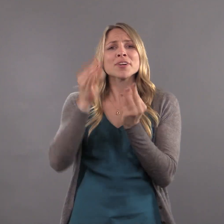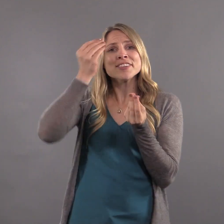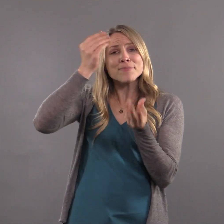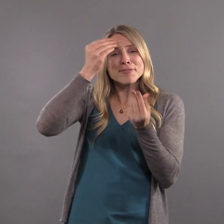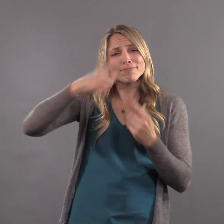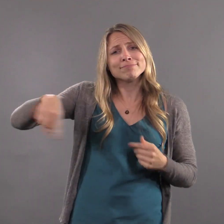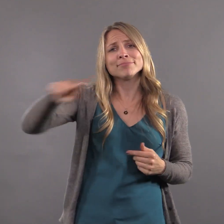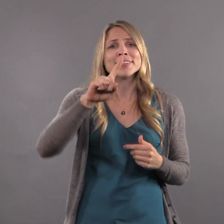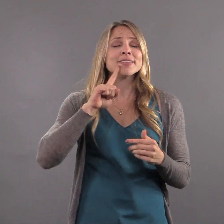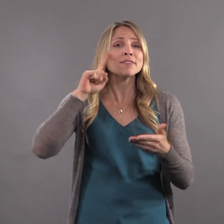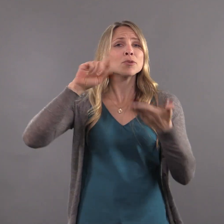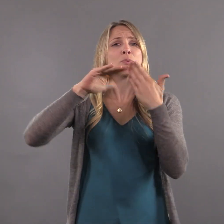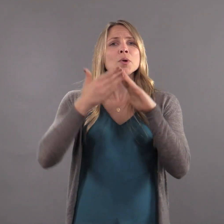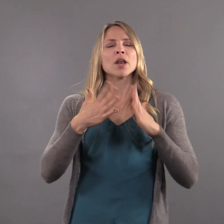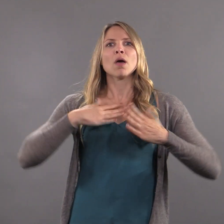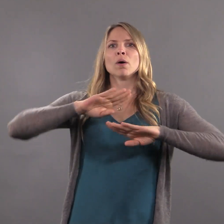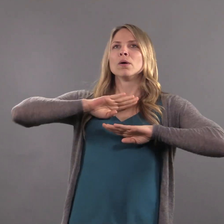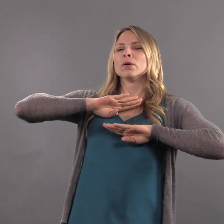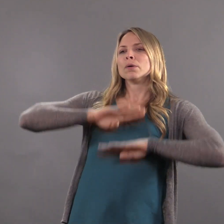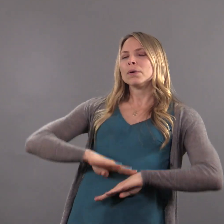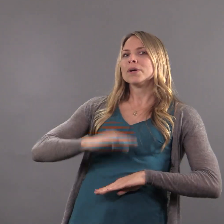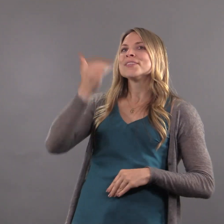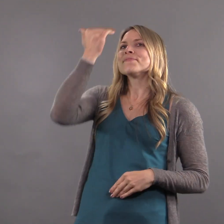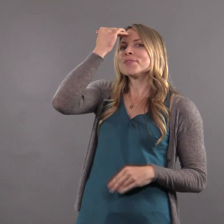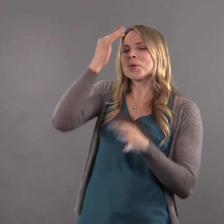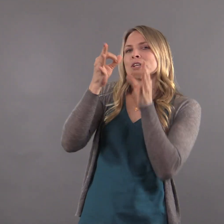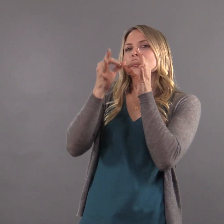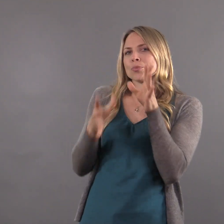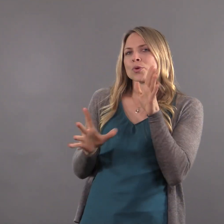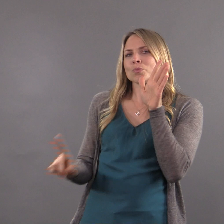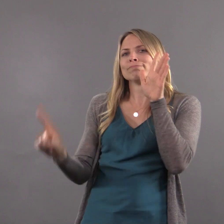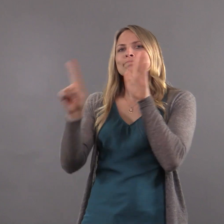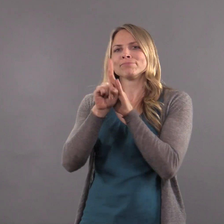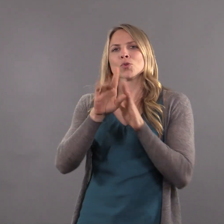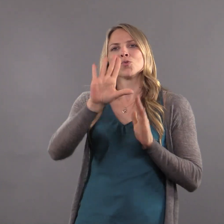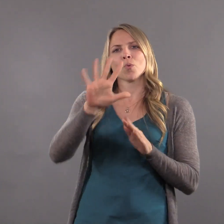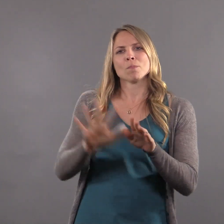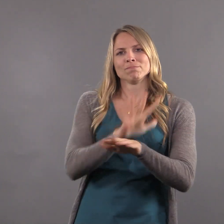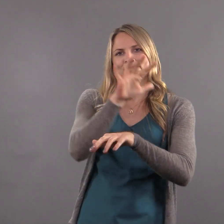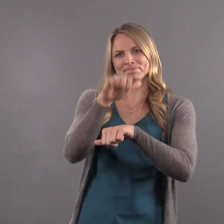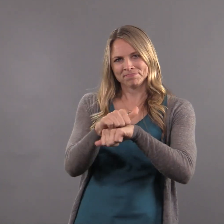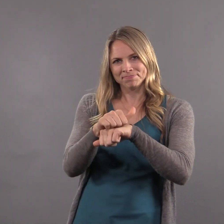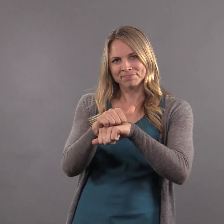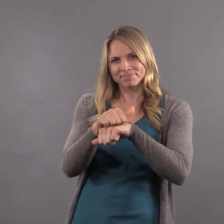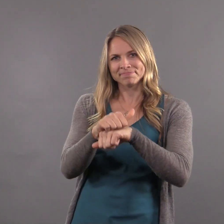has the request for your upcoming appointment and that an interpreter will be there!